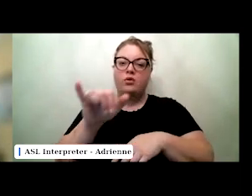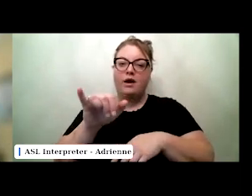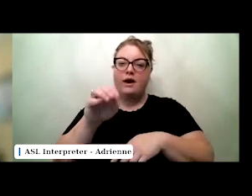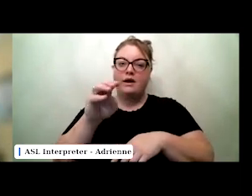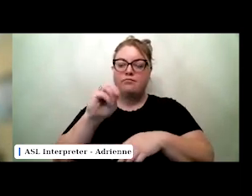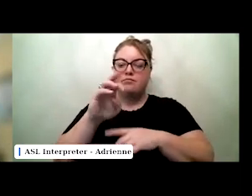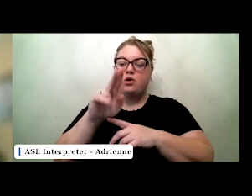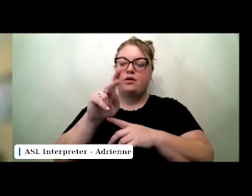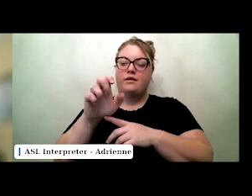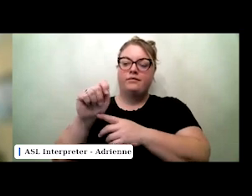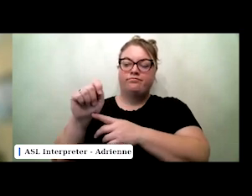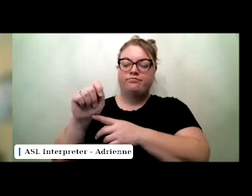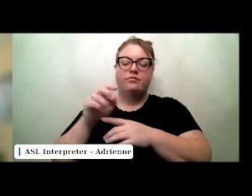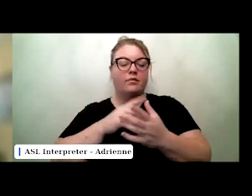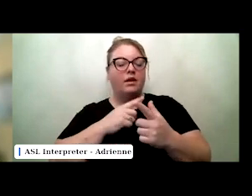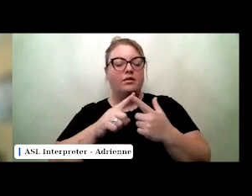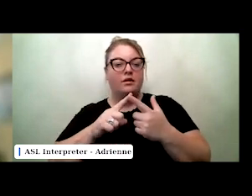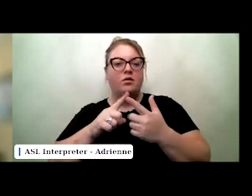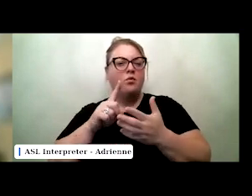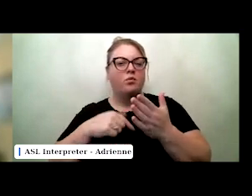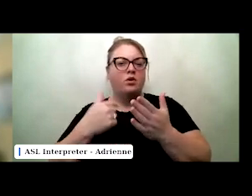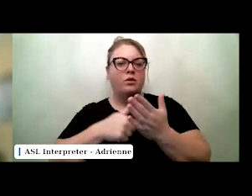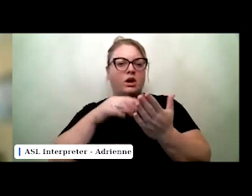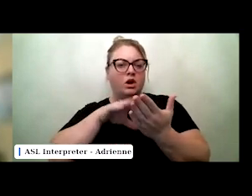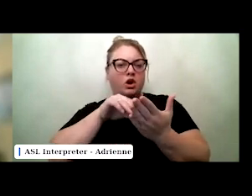And and how? What can we learn to help inform.